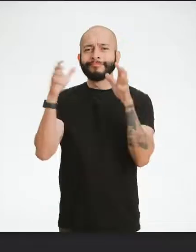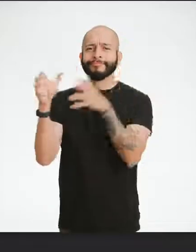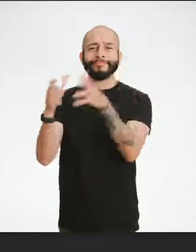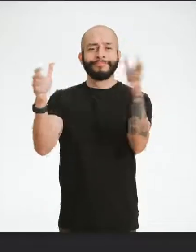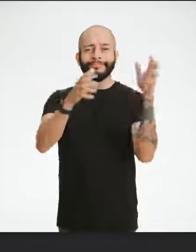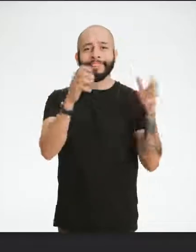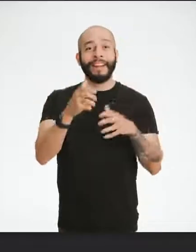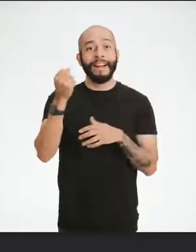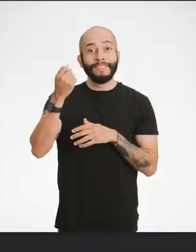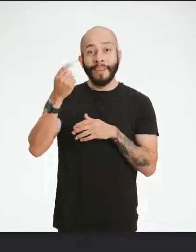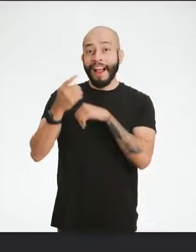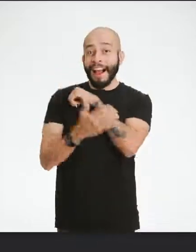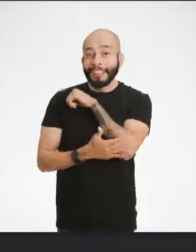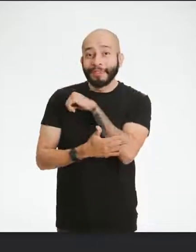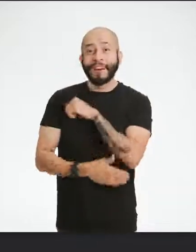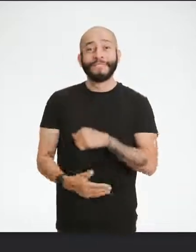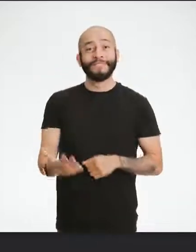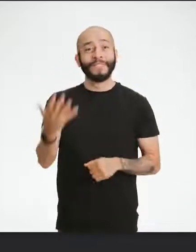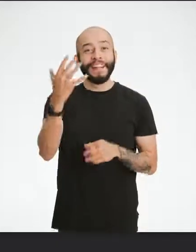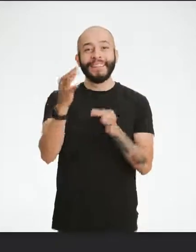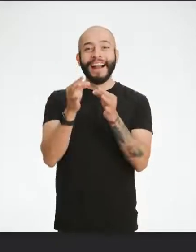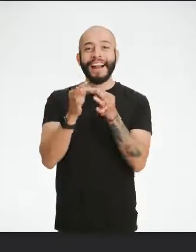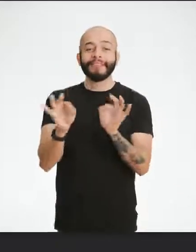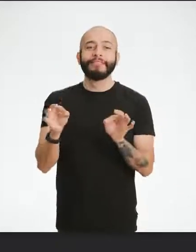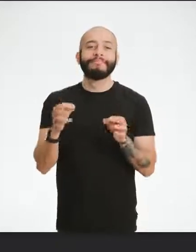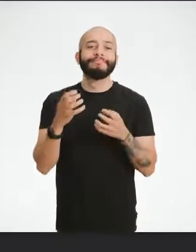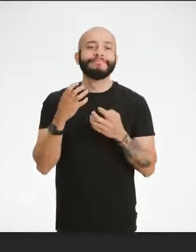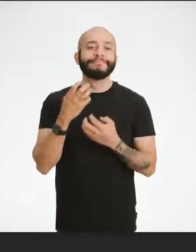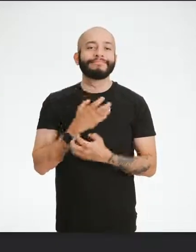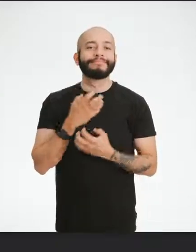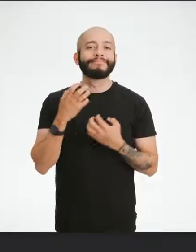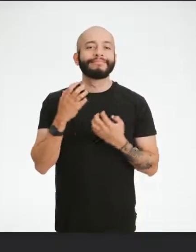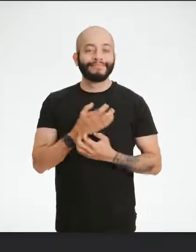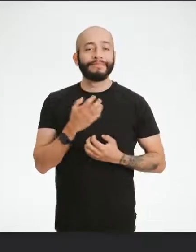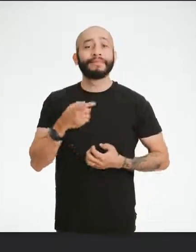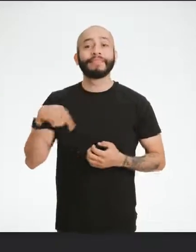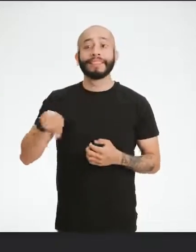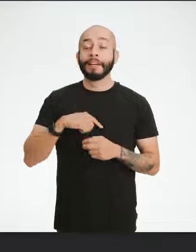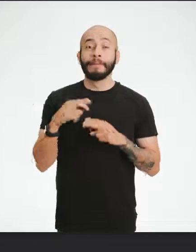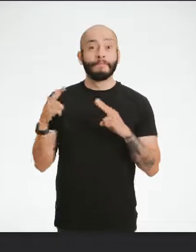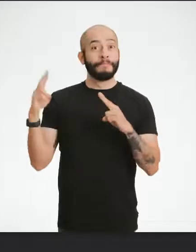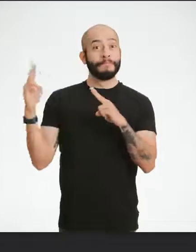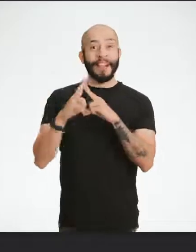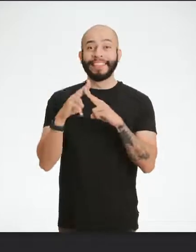with hundreds of live sessions originating in 11 countries and in five languages.